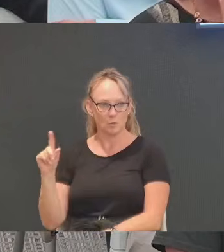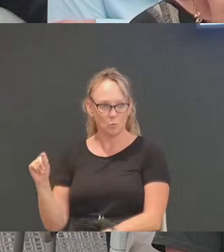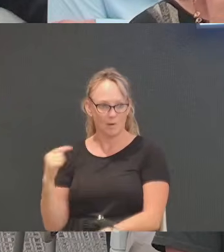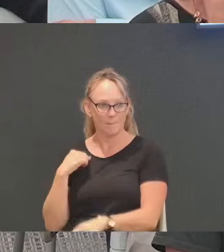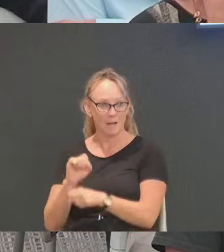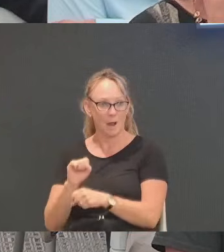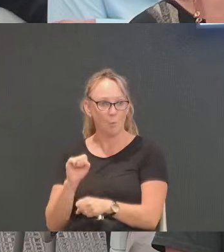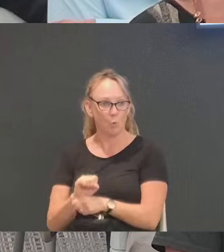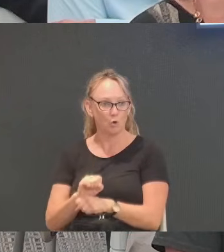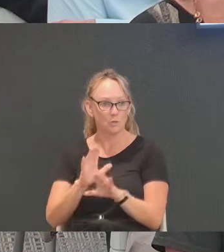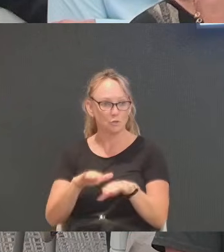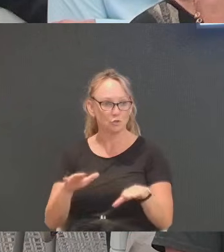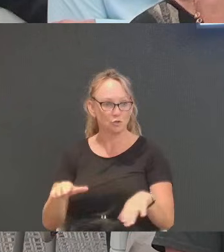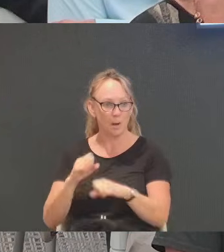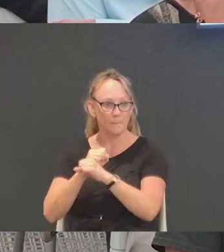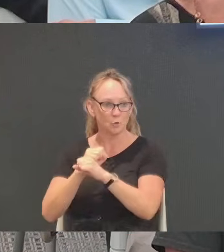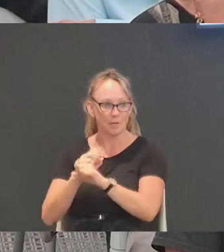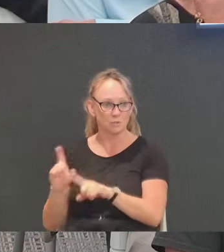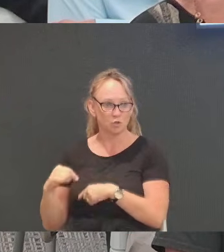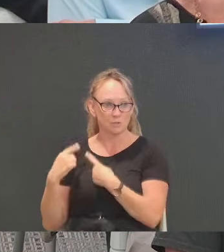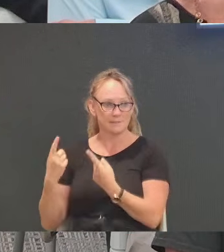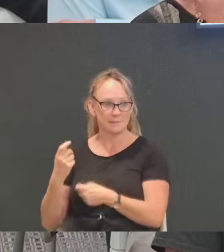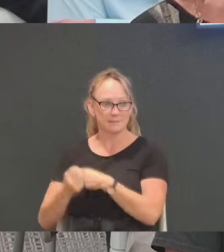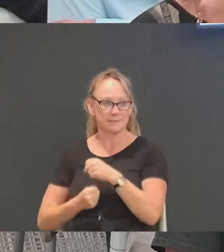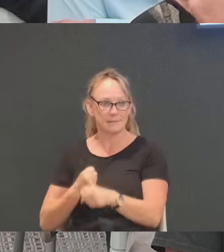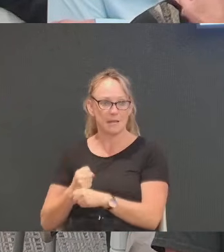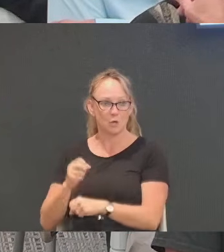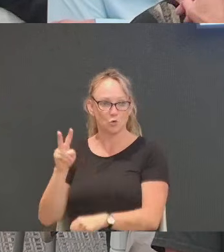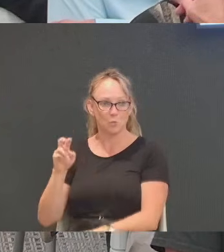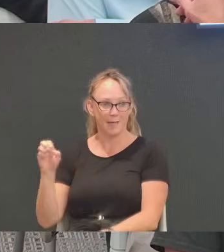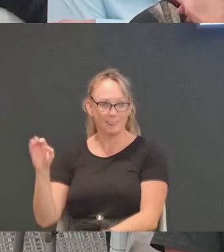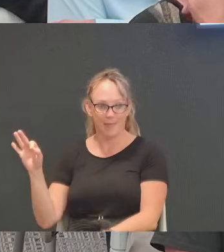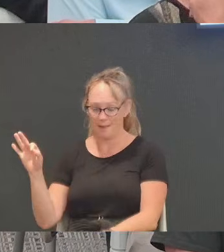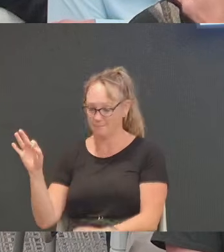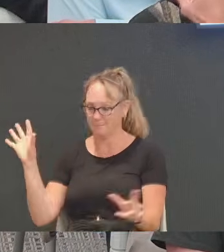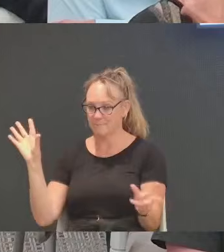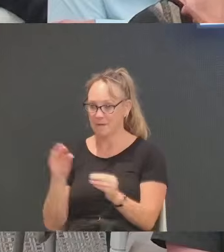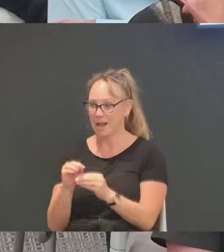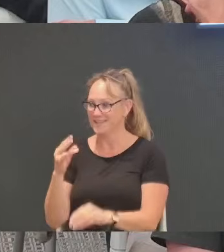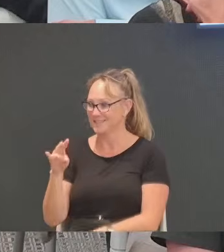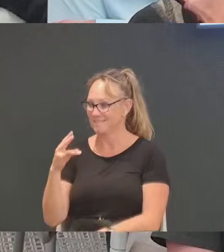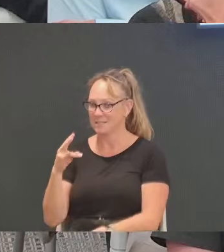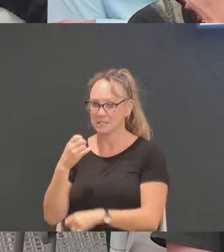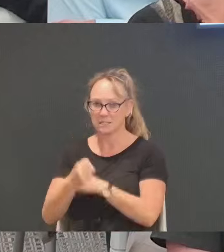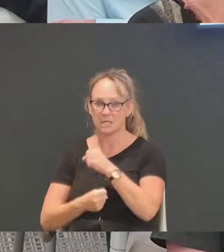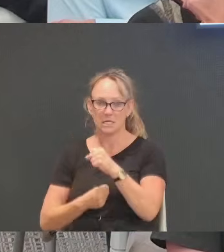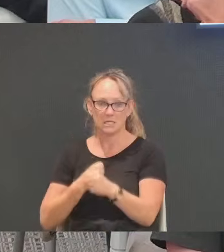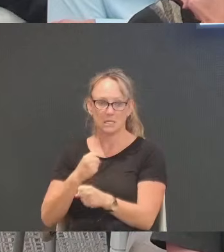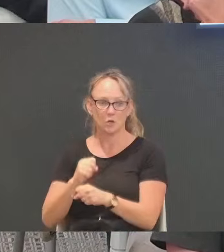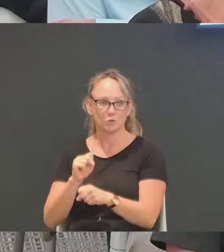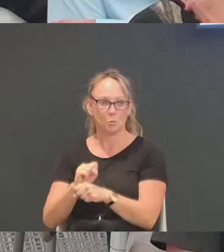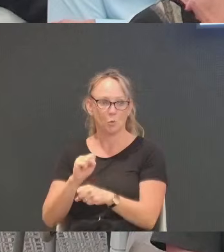2009. So over the 17 years of working in child protection, most of my work has been done in